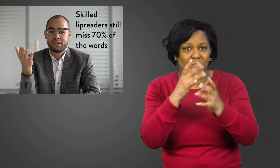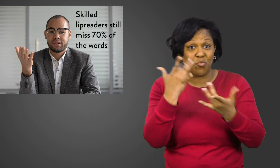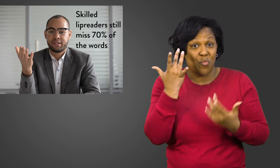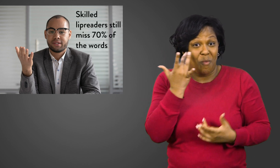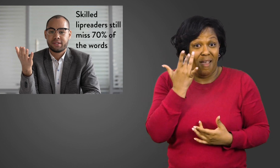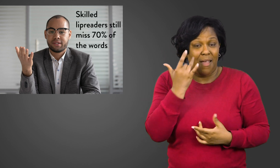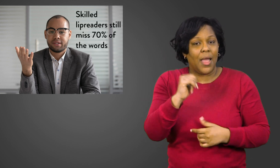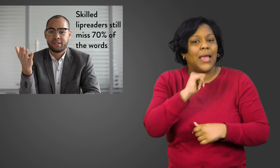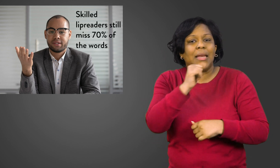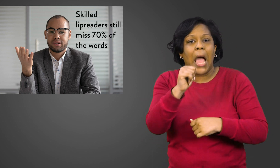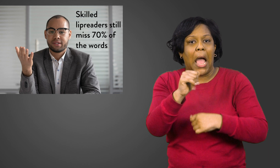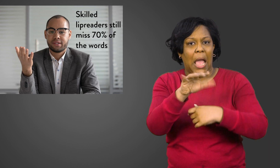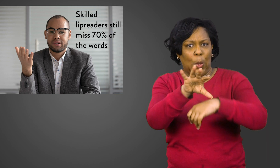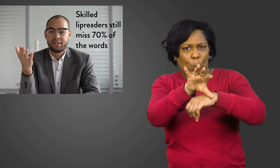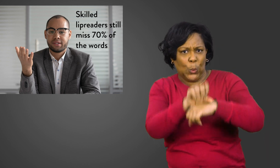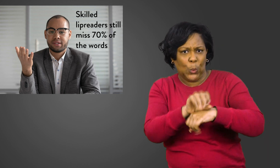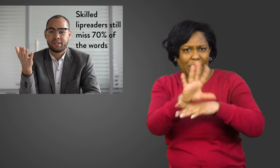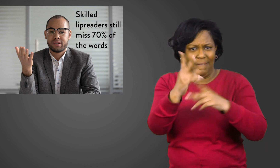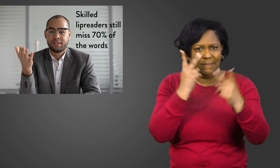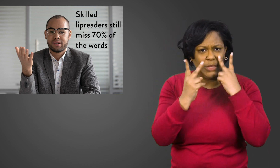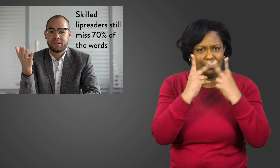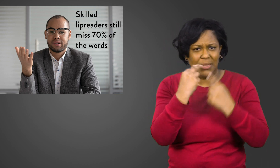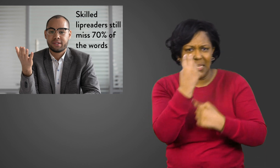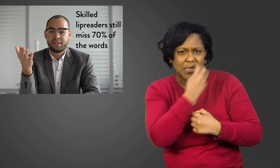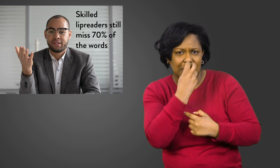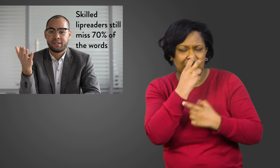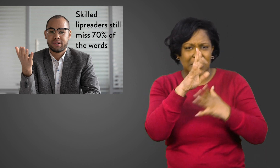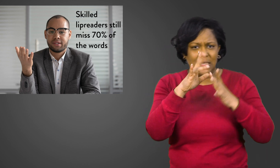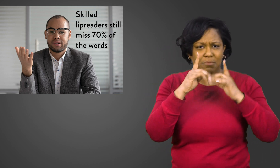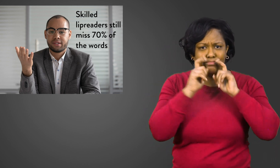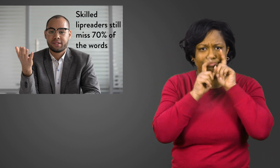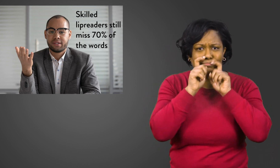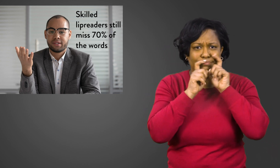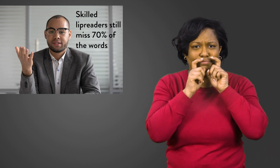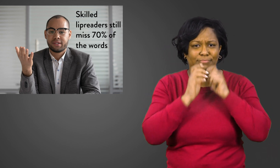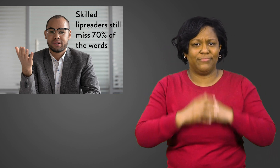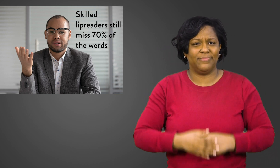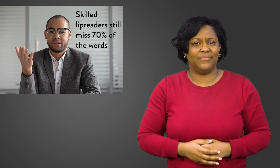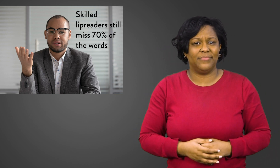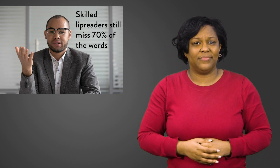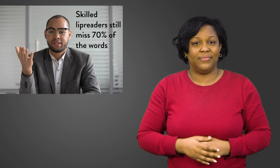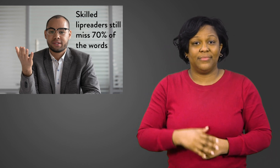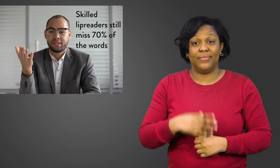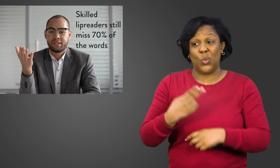because they are not easily visible on the lips.